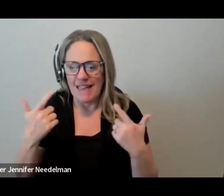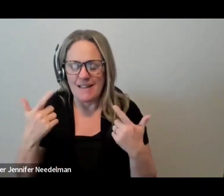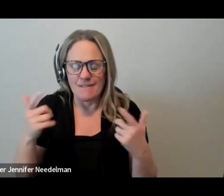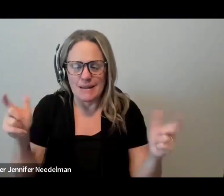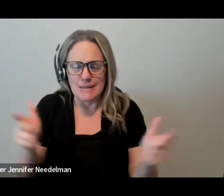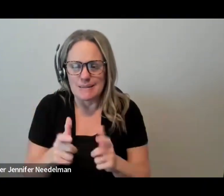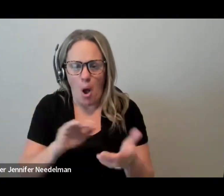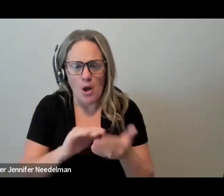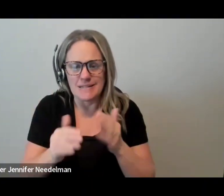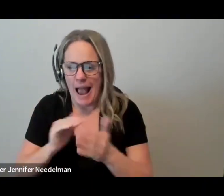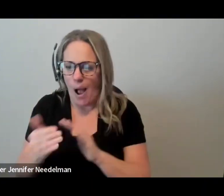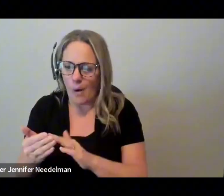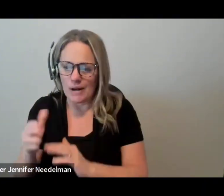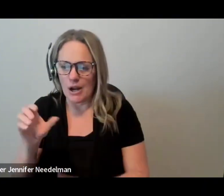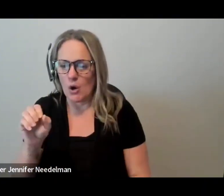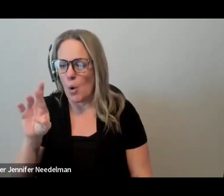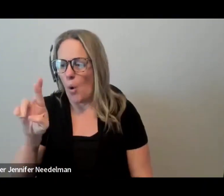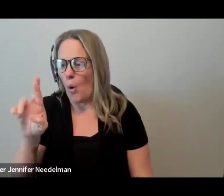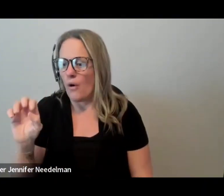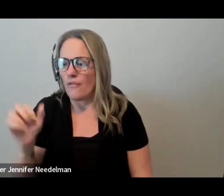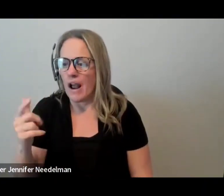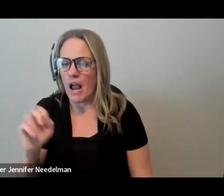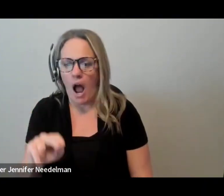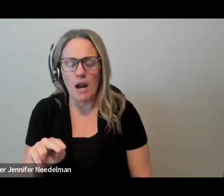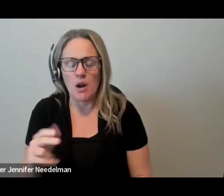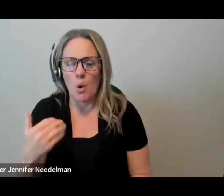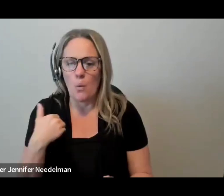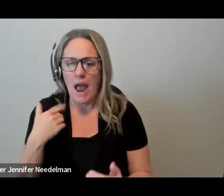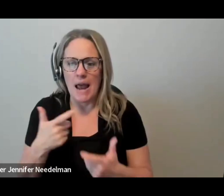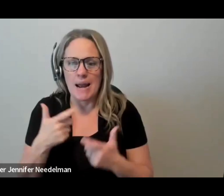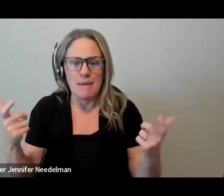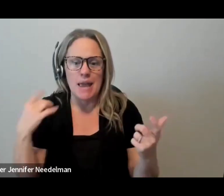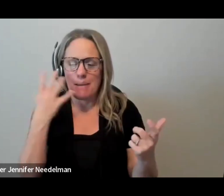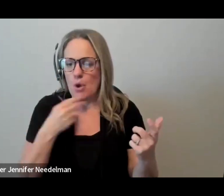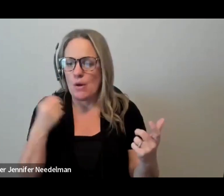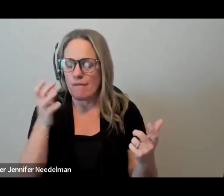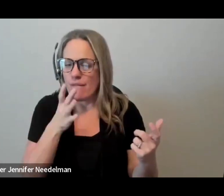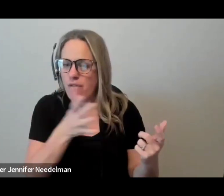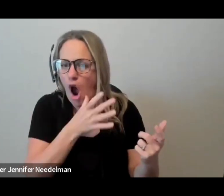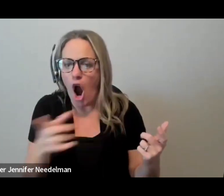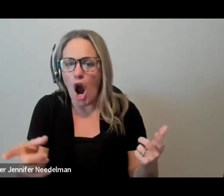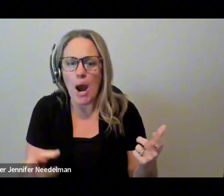and she would, we have a, we have a big beautiful farm, and she would bring students home to our farm to check out the animals.